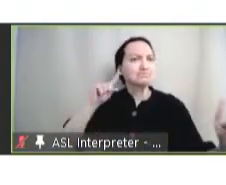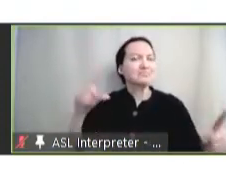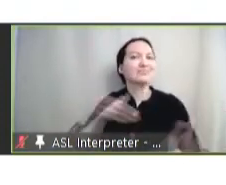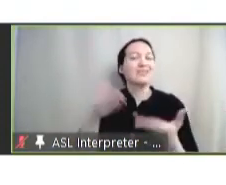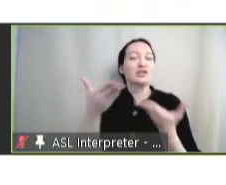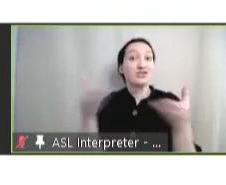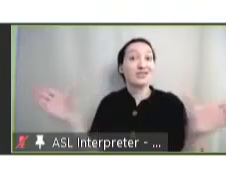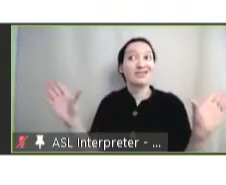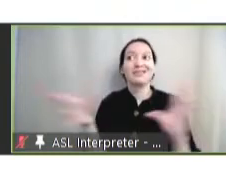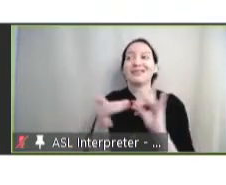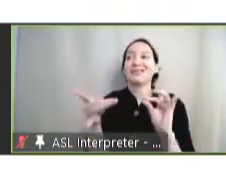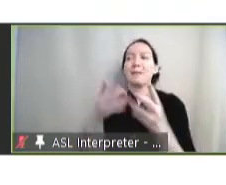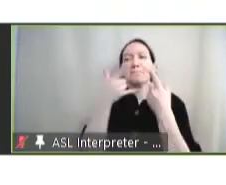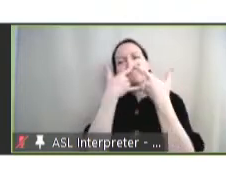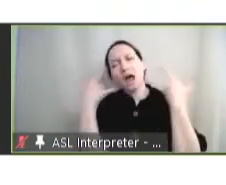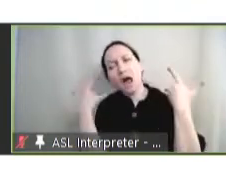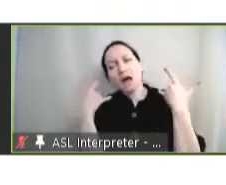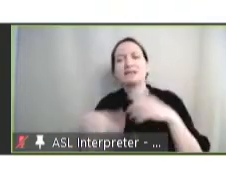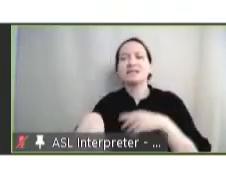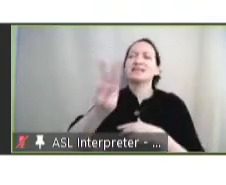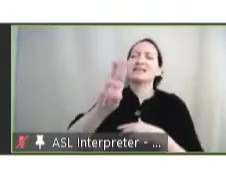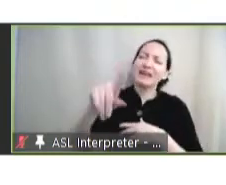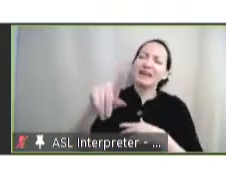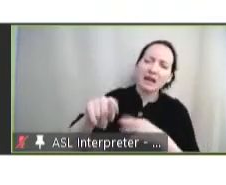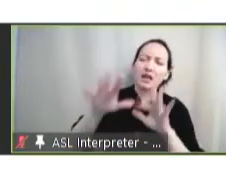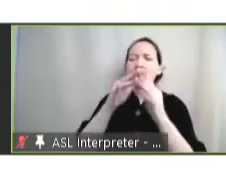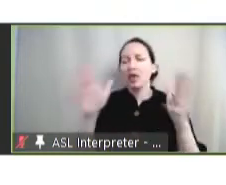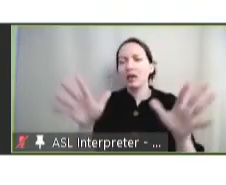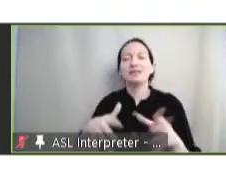as we're talking about masks and six feet and vaccination, but ventilation is really,